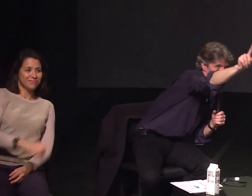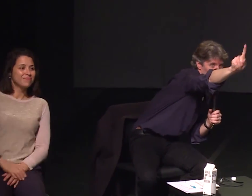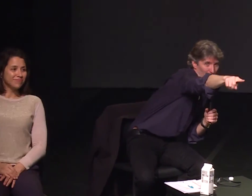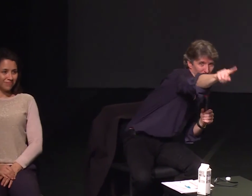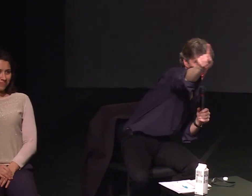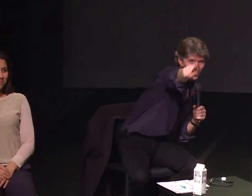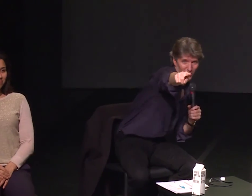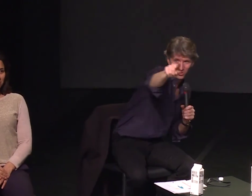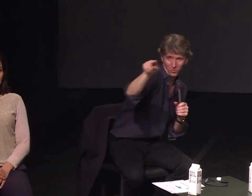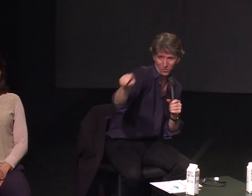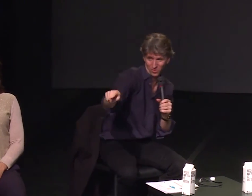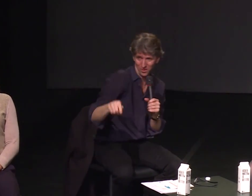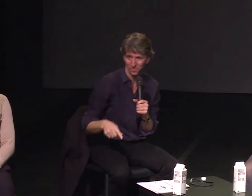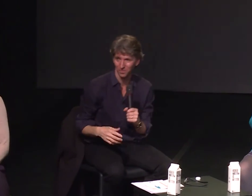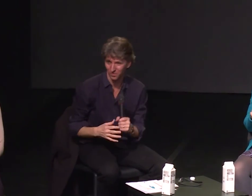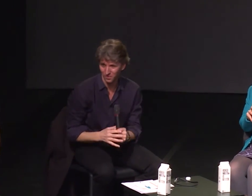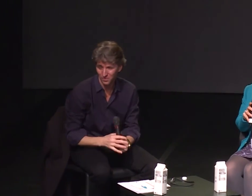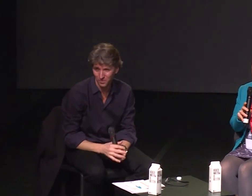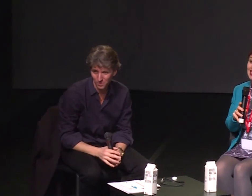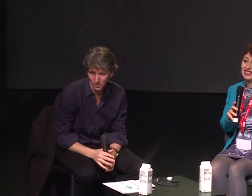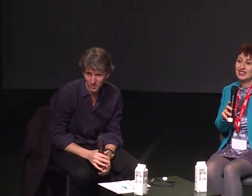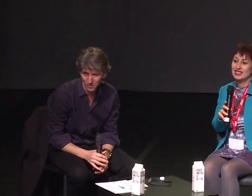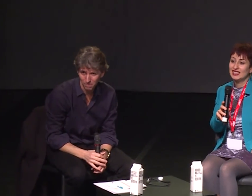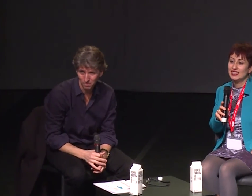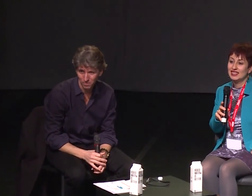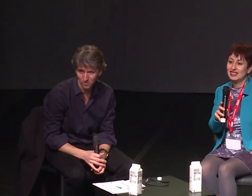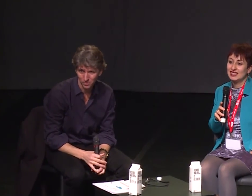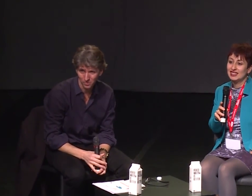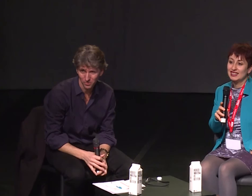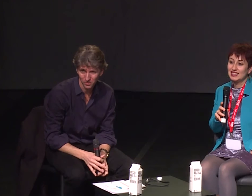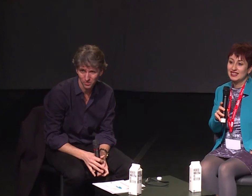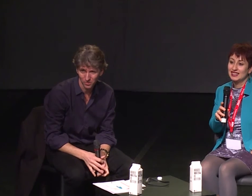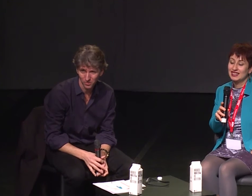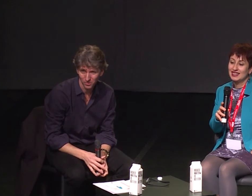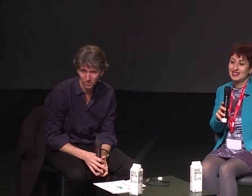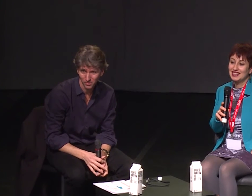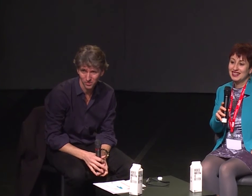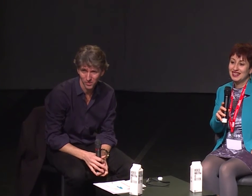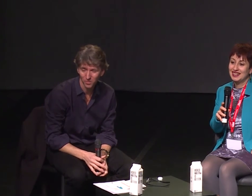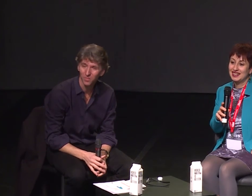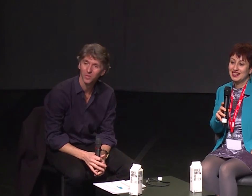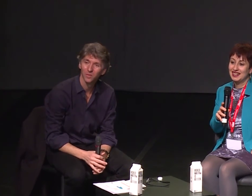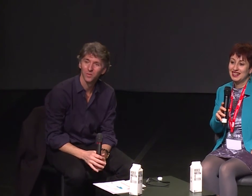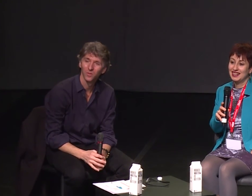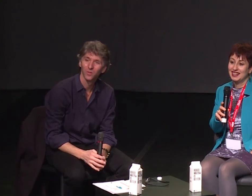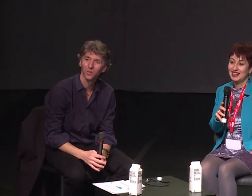So one, two, three.